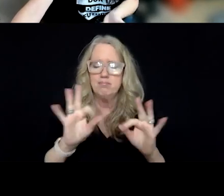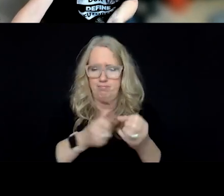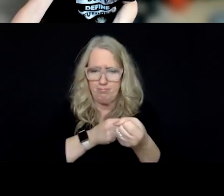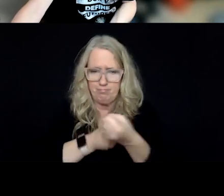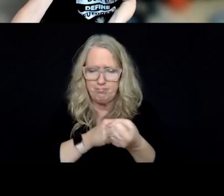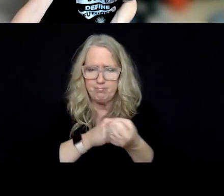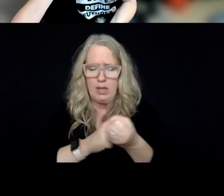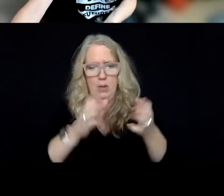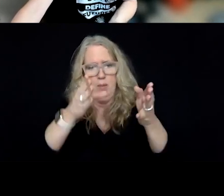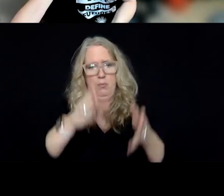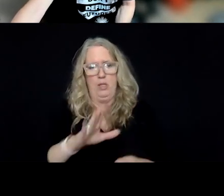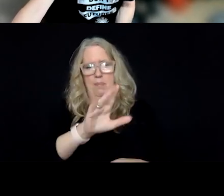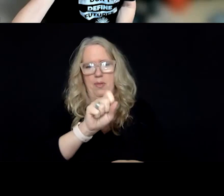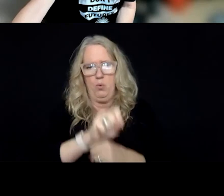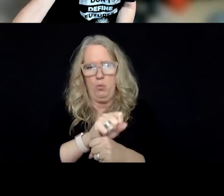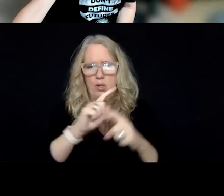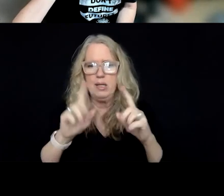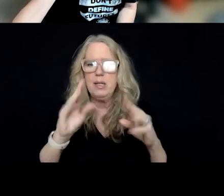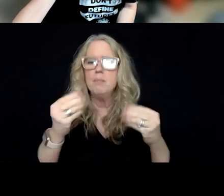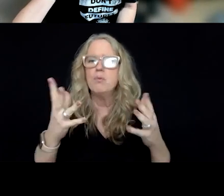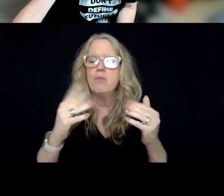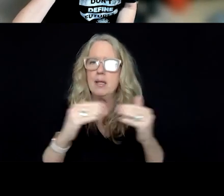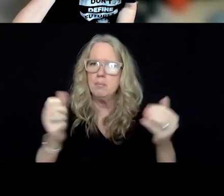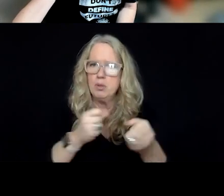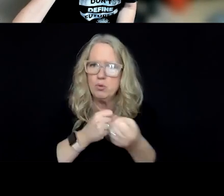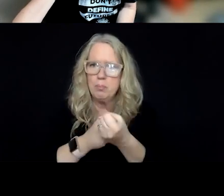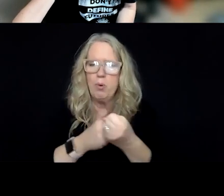THE PERSON THAT IS WORKING AND PROVIDING SUPPORT IS DIRECTLY TIED